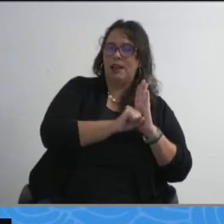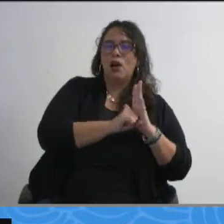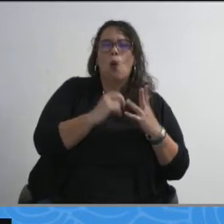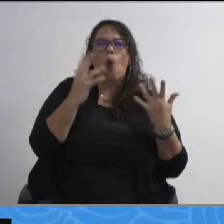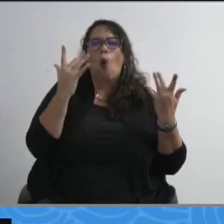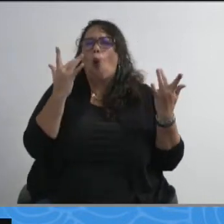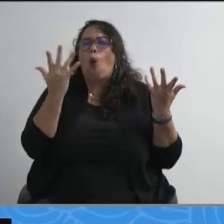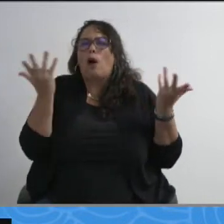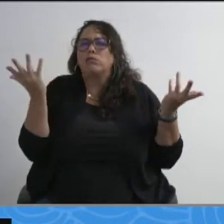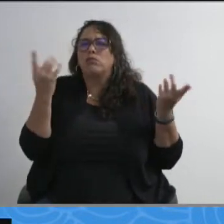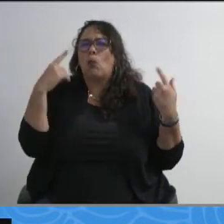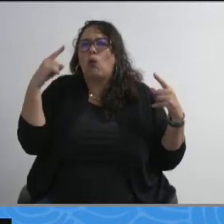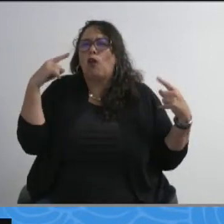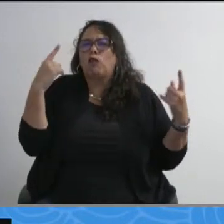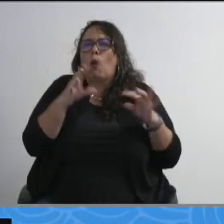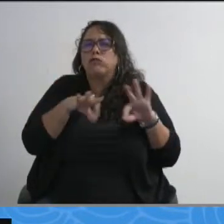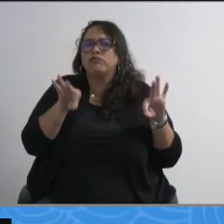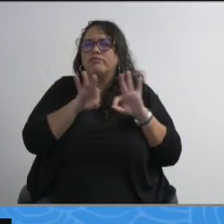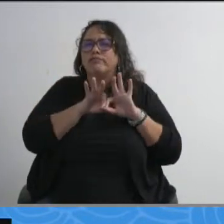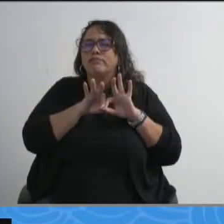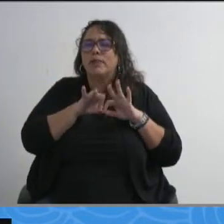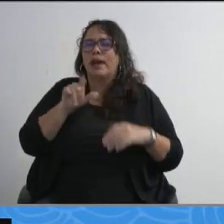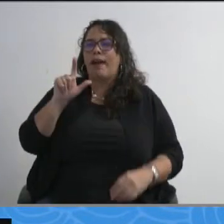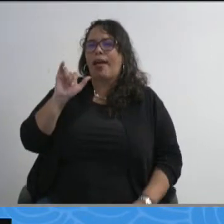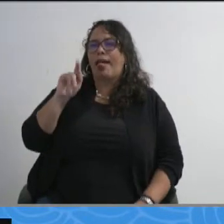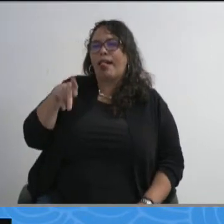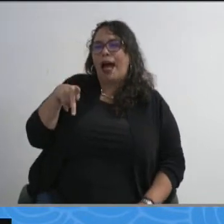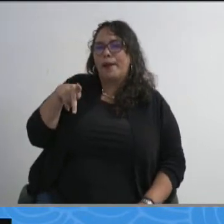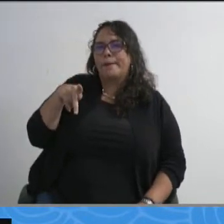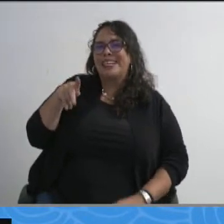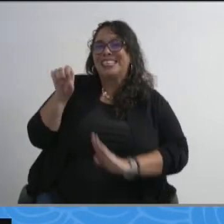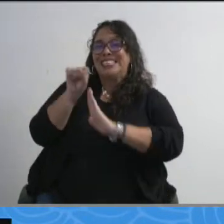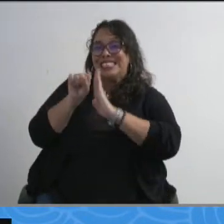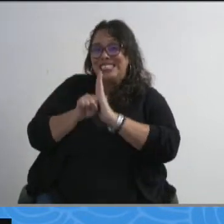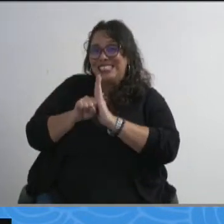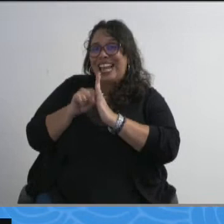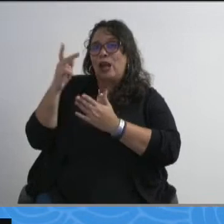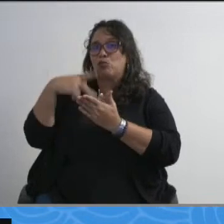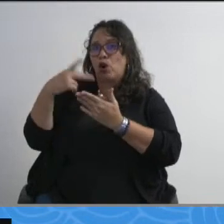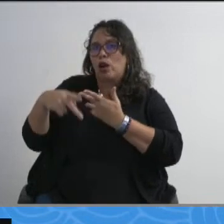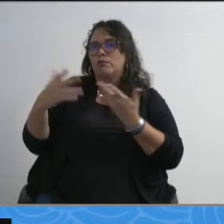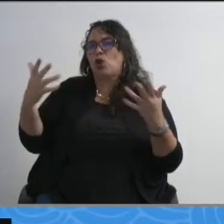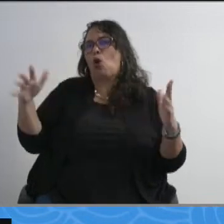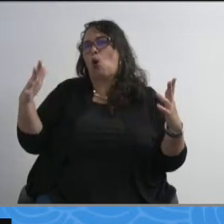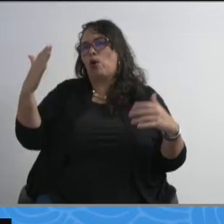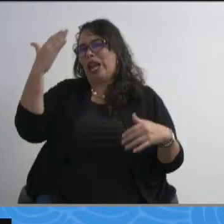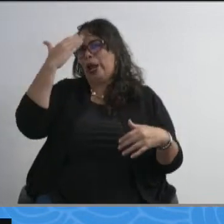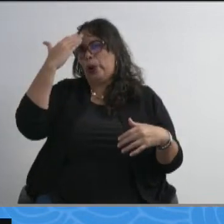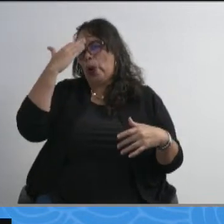Well, the LCAP, which is the state program that you're all aware of, and we've been talking about